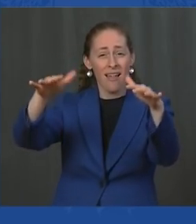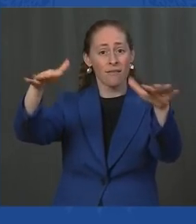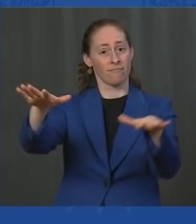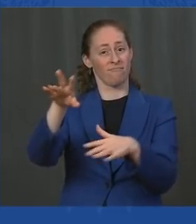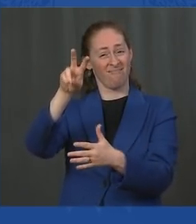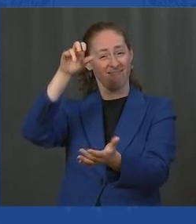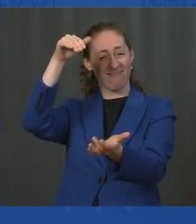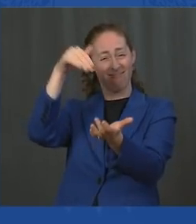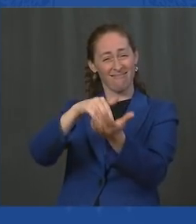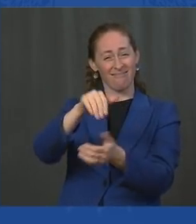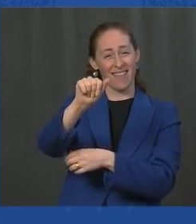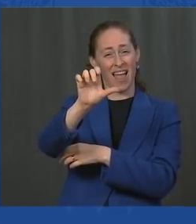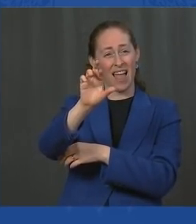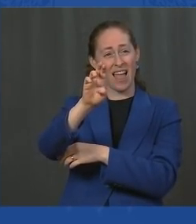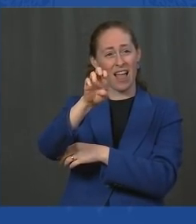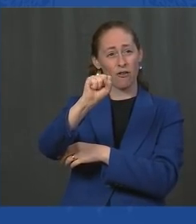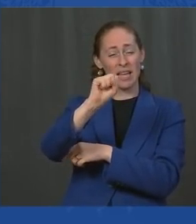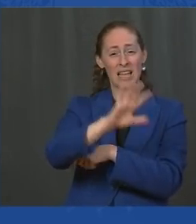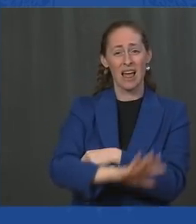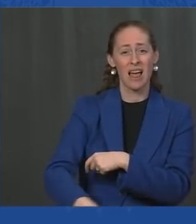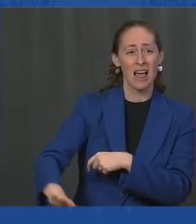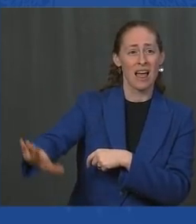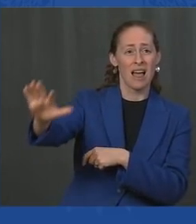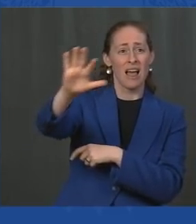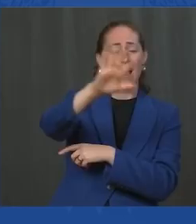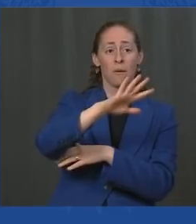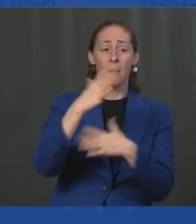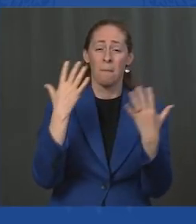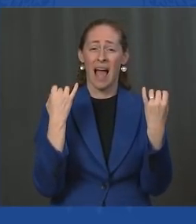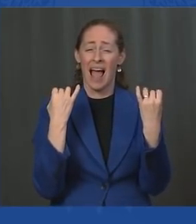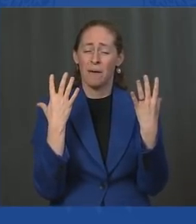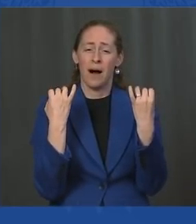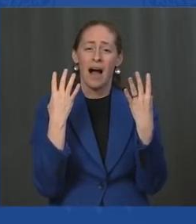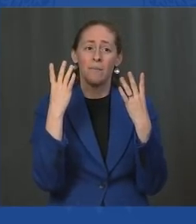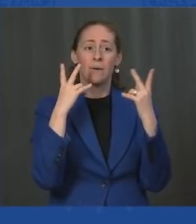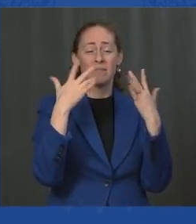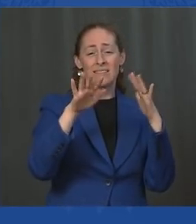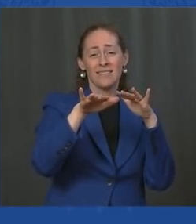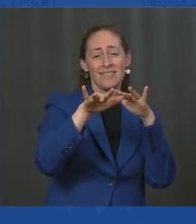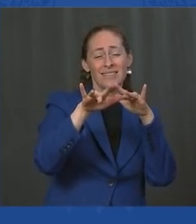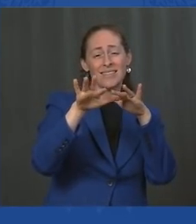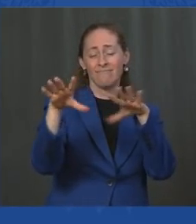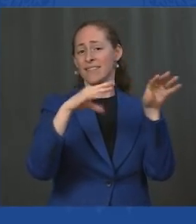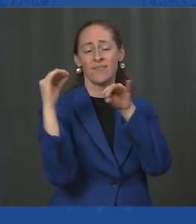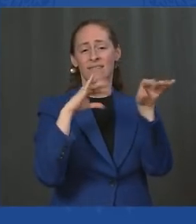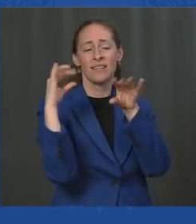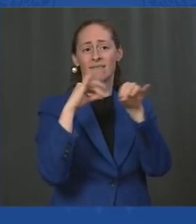had to evacuate their homes. The fire is threatening close to 35,000 structures.